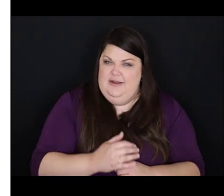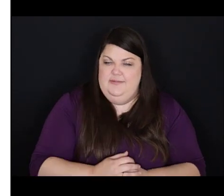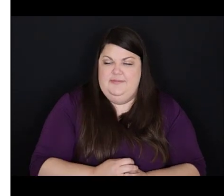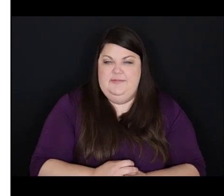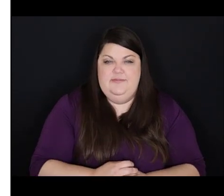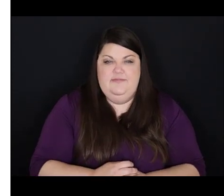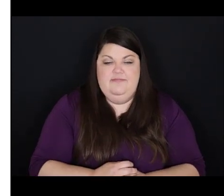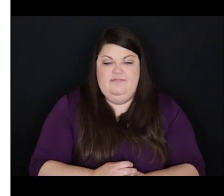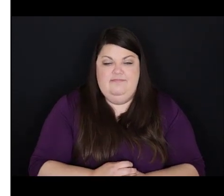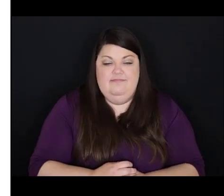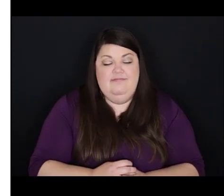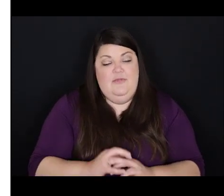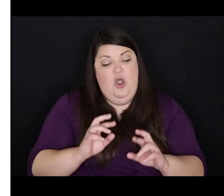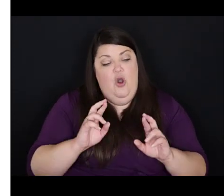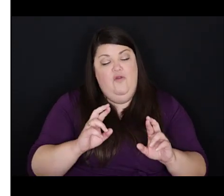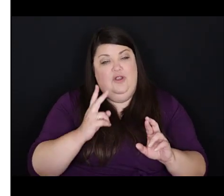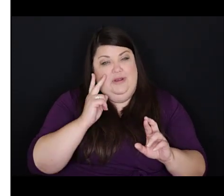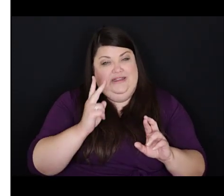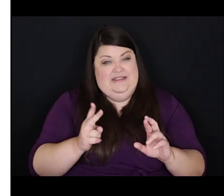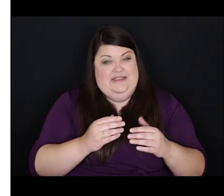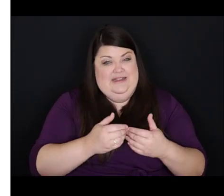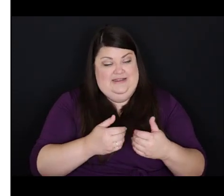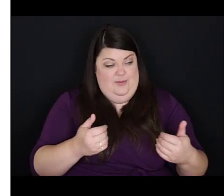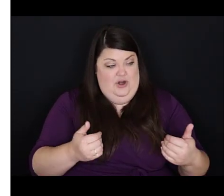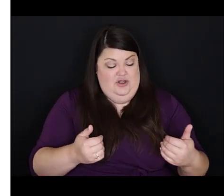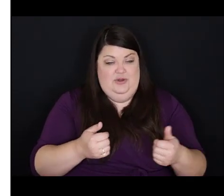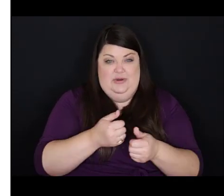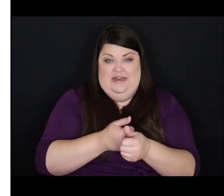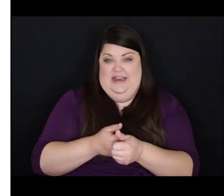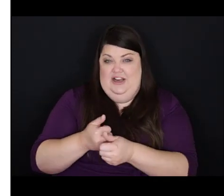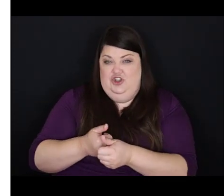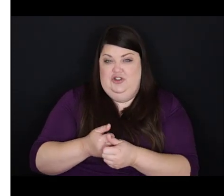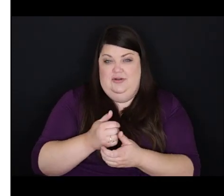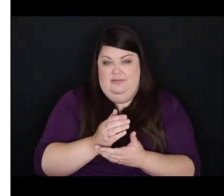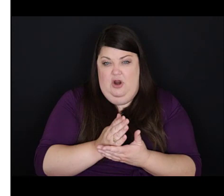I hope you are seeing the distinction between each of these parts to Description (i).